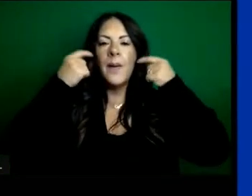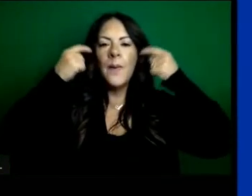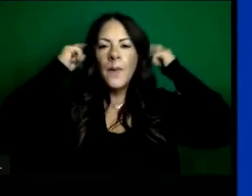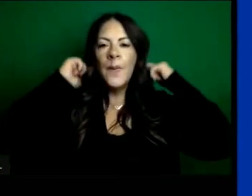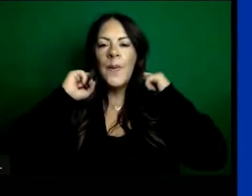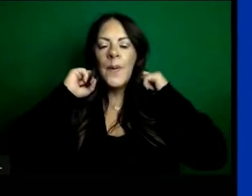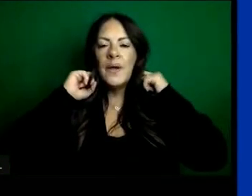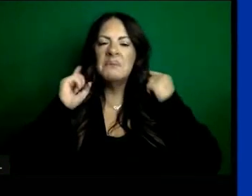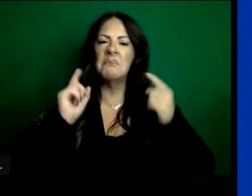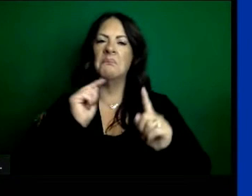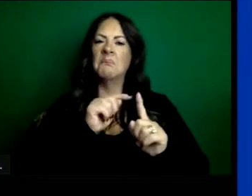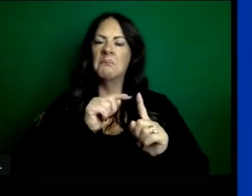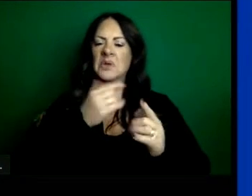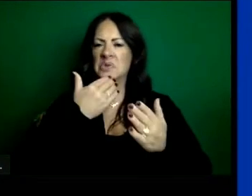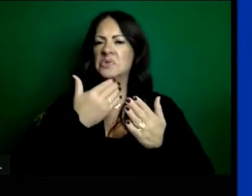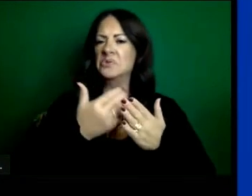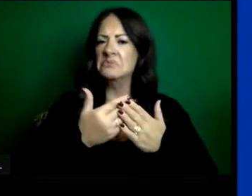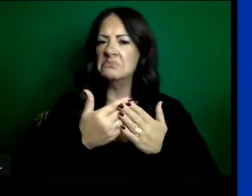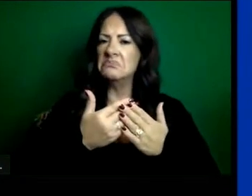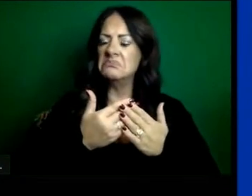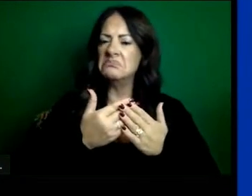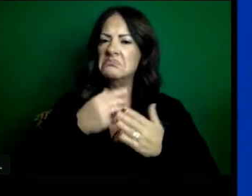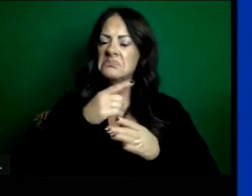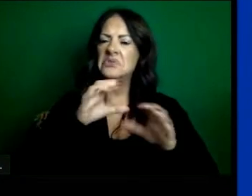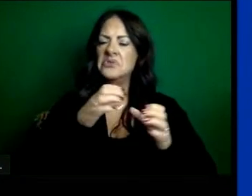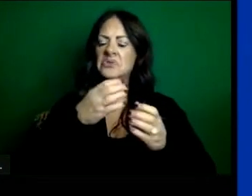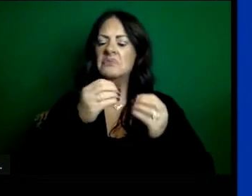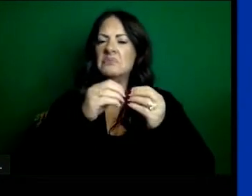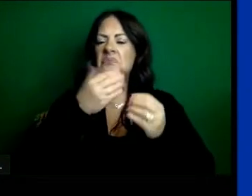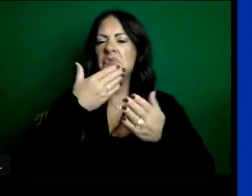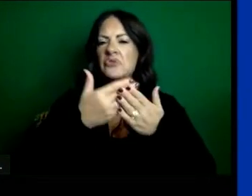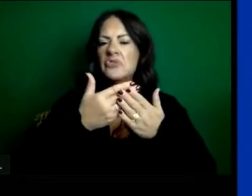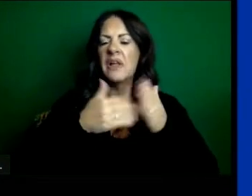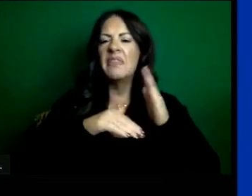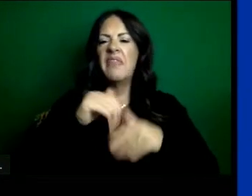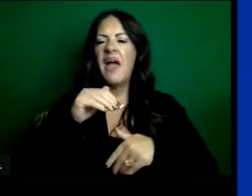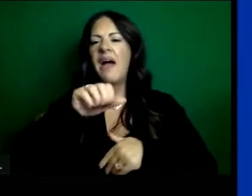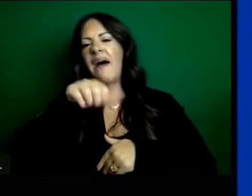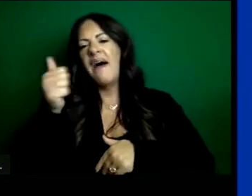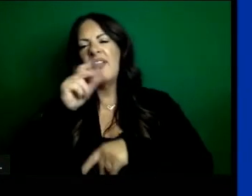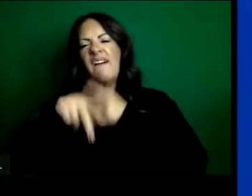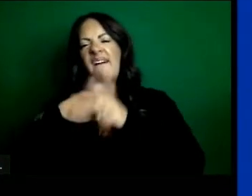I HAVE ONE HERE. SEEN THEM AROUND.